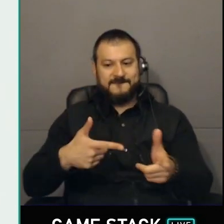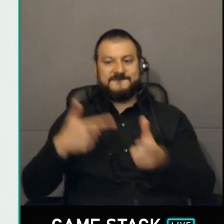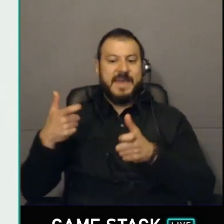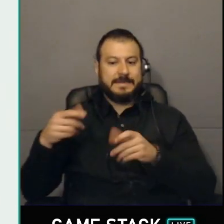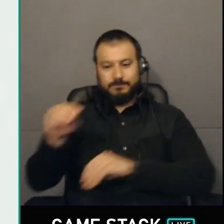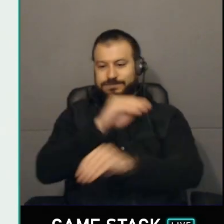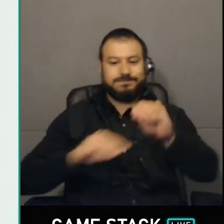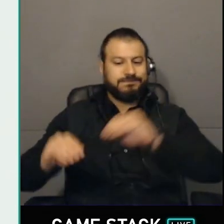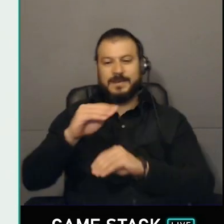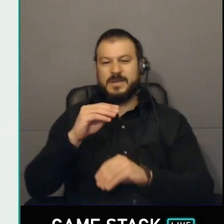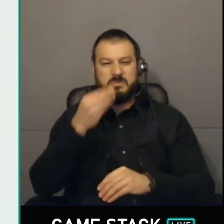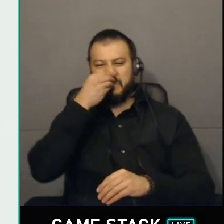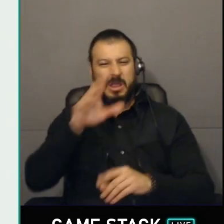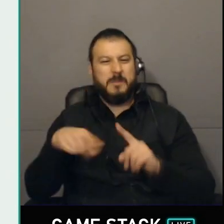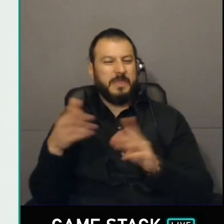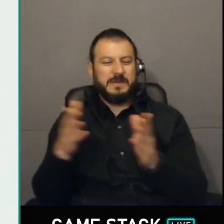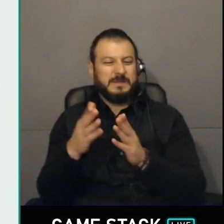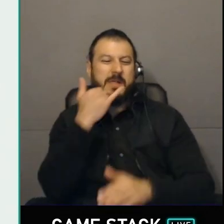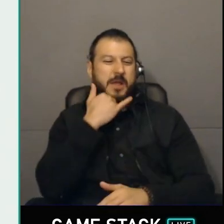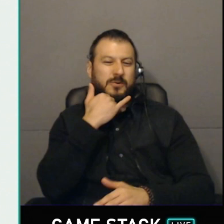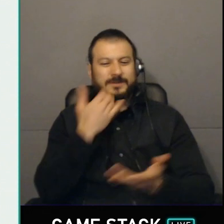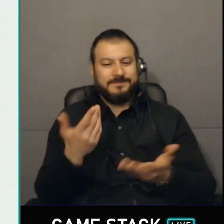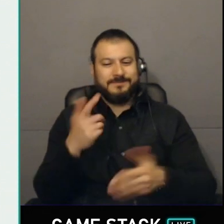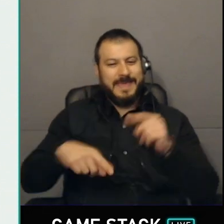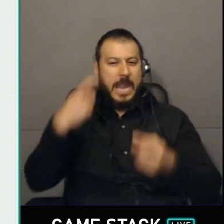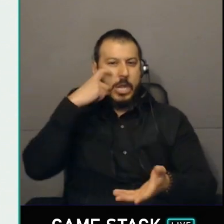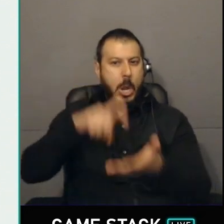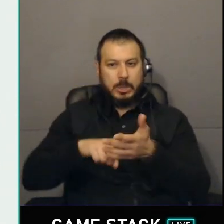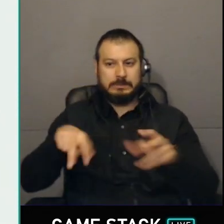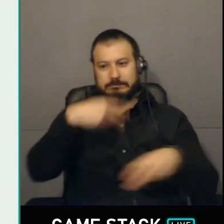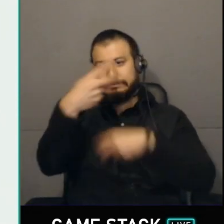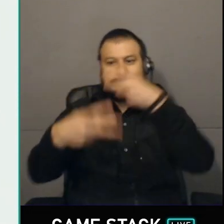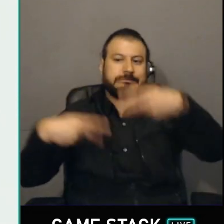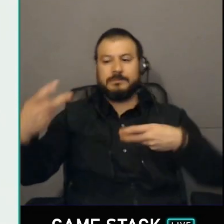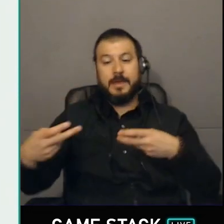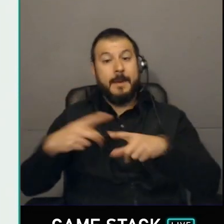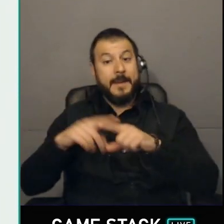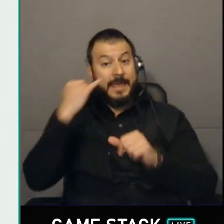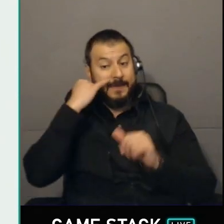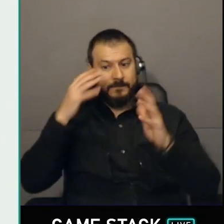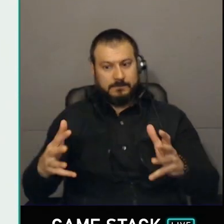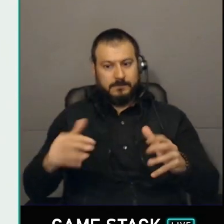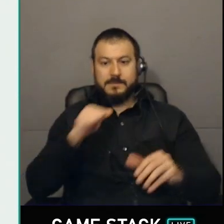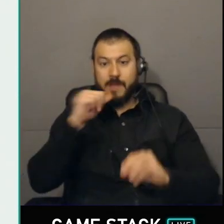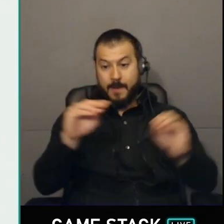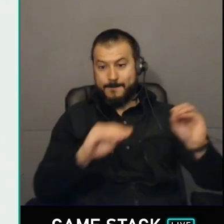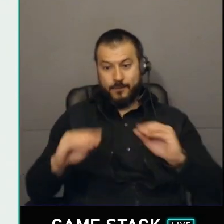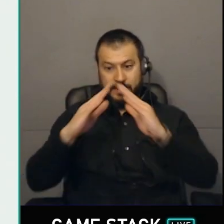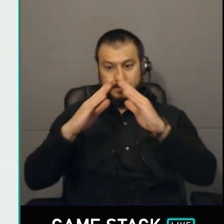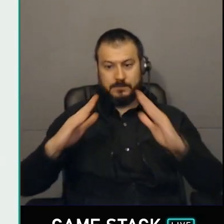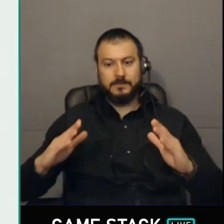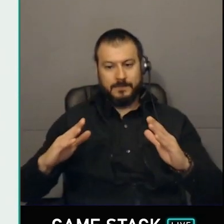they're probably not going to be noticeable, but we've got stable bodies in a stack, and those small errors are going to build up.